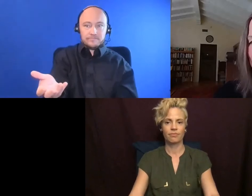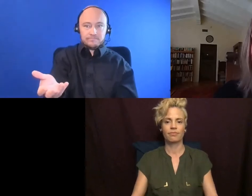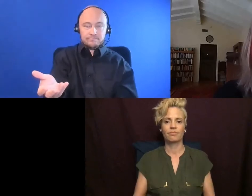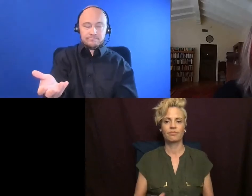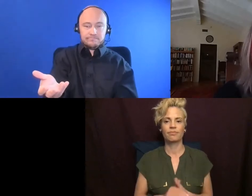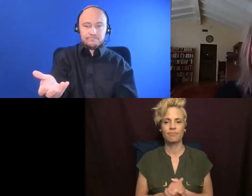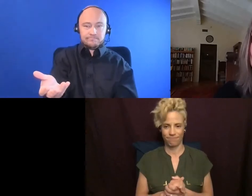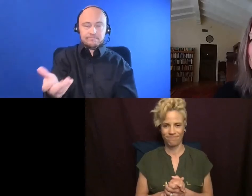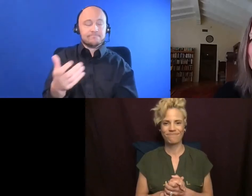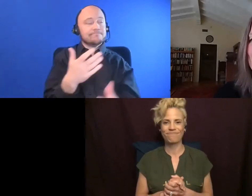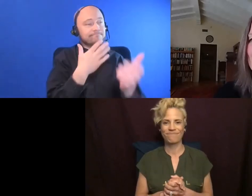Thank you.